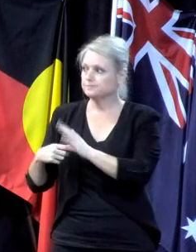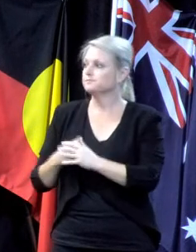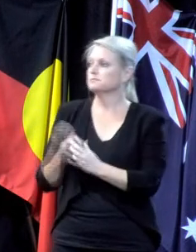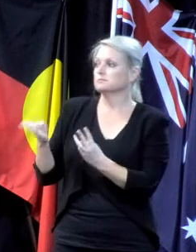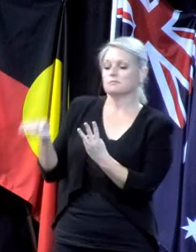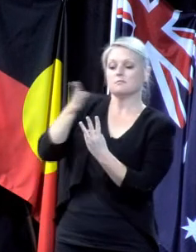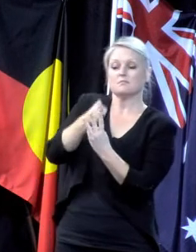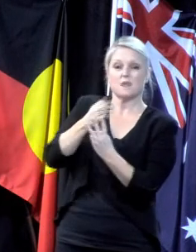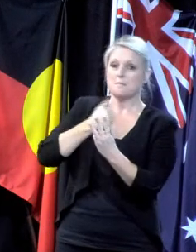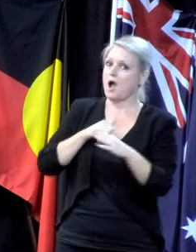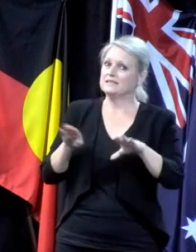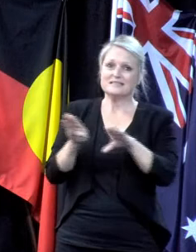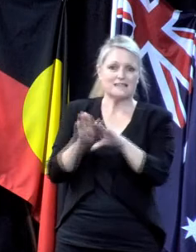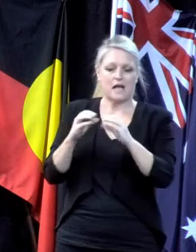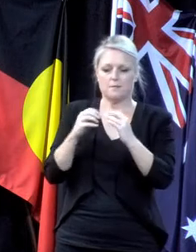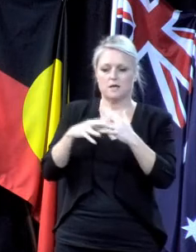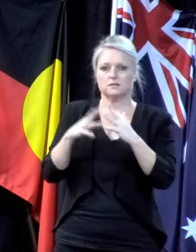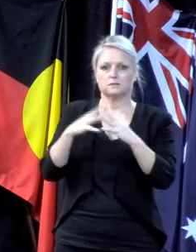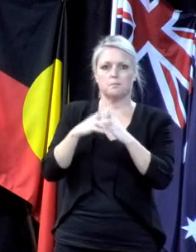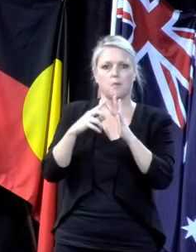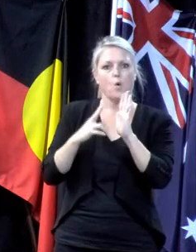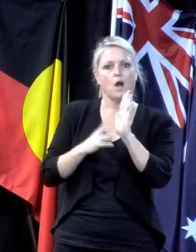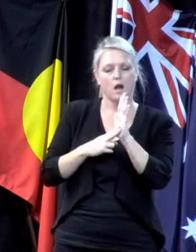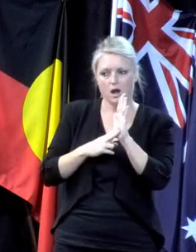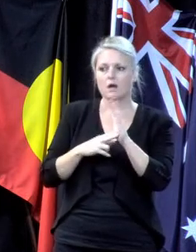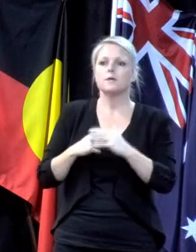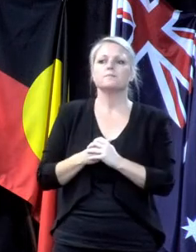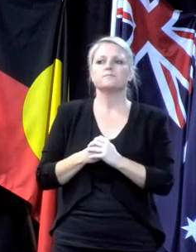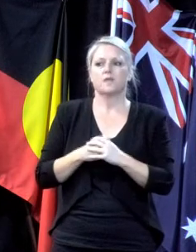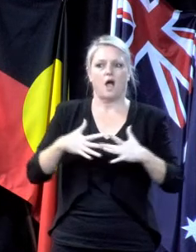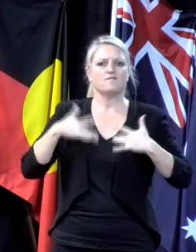It seems to be proportional to the general population, so it mirrors that.